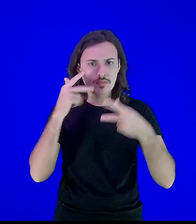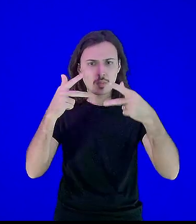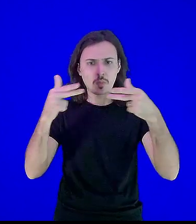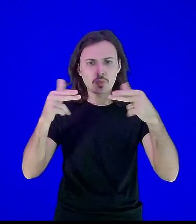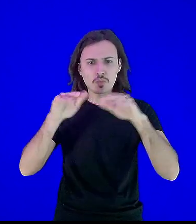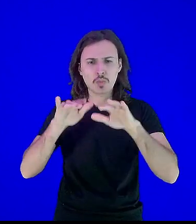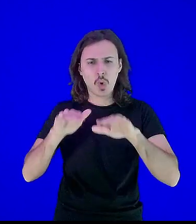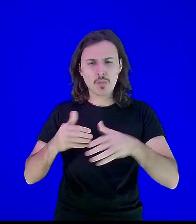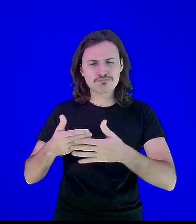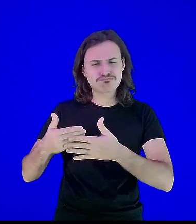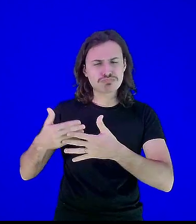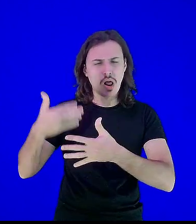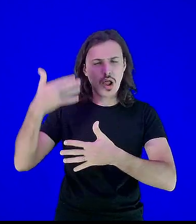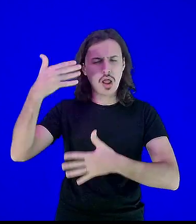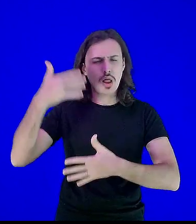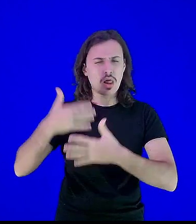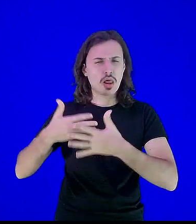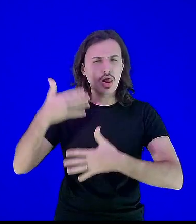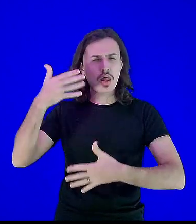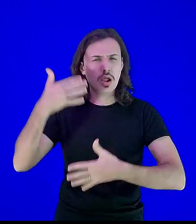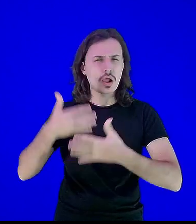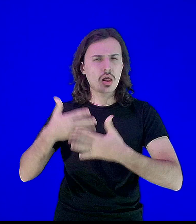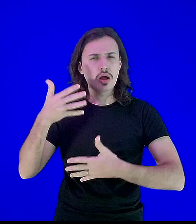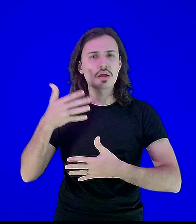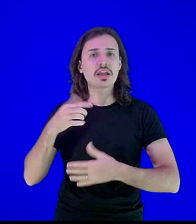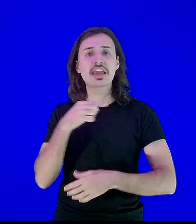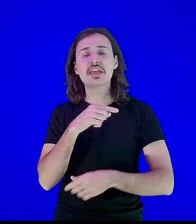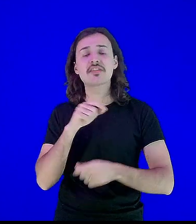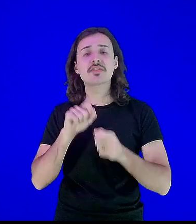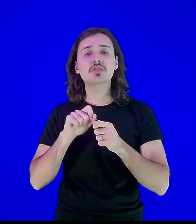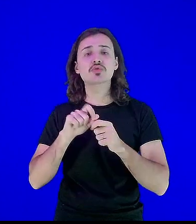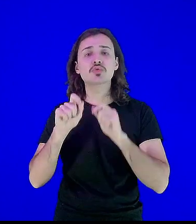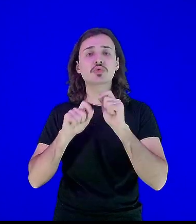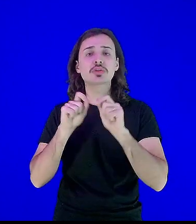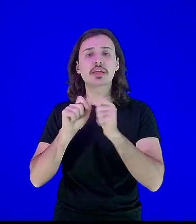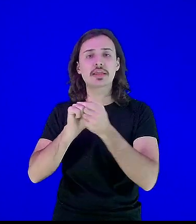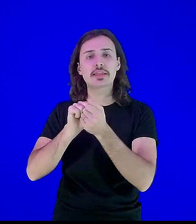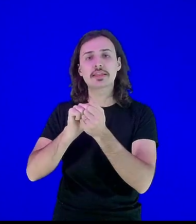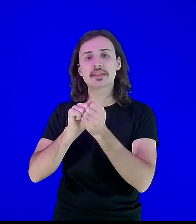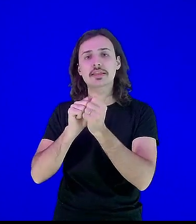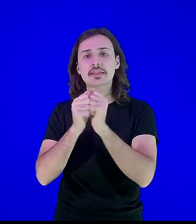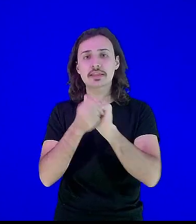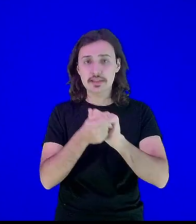just wrote and then it will convert it to code you can actually